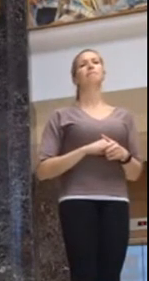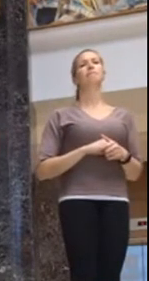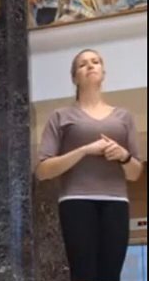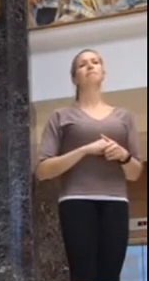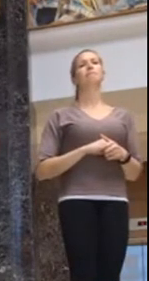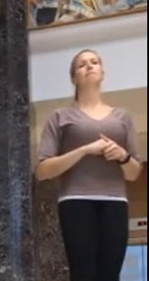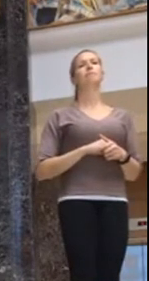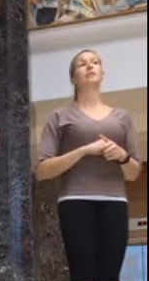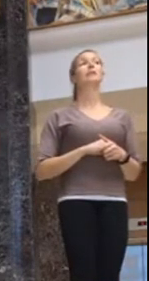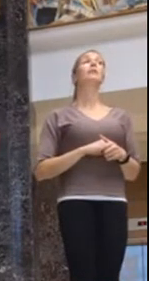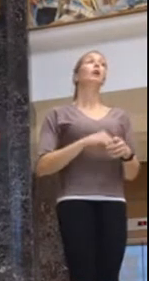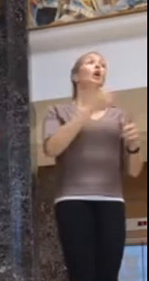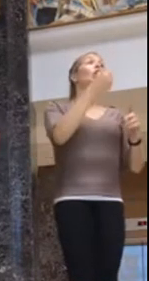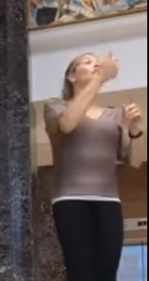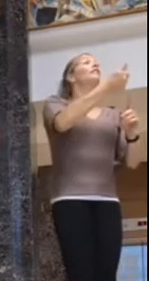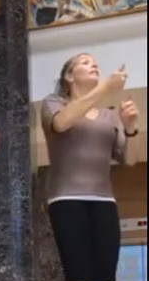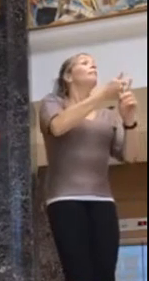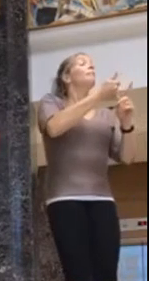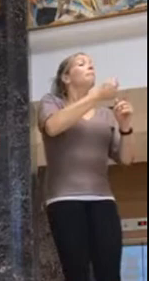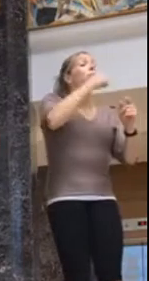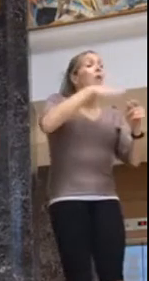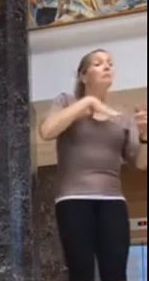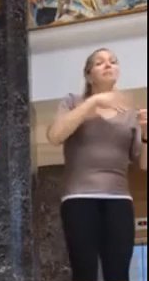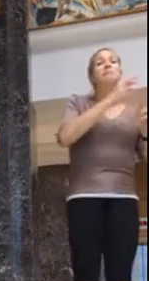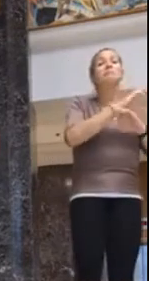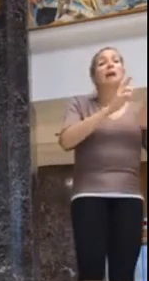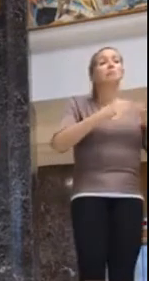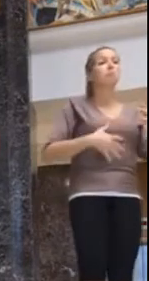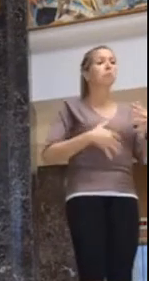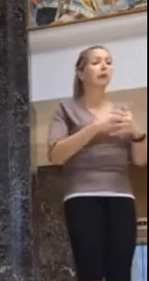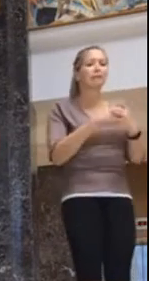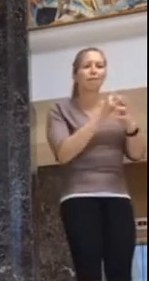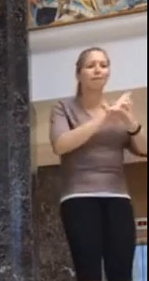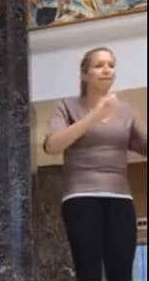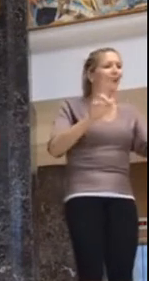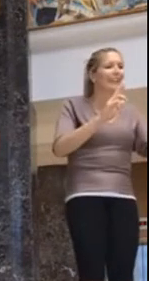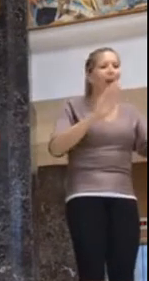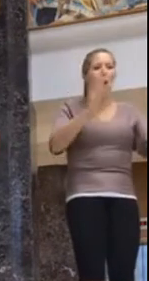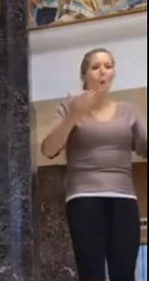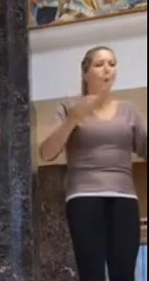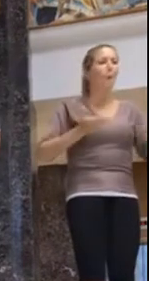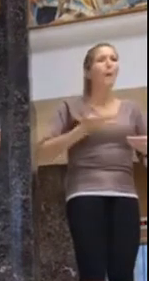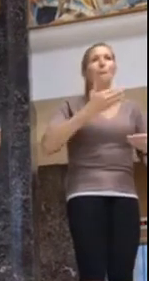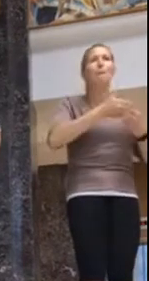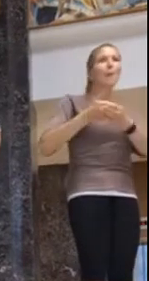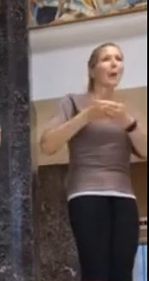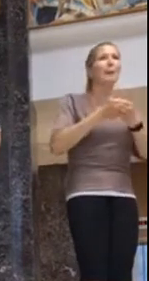you're faced with a myriad of emotions and doubts about yourself and your worries for